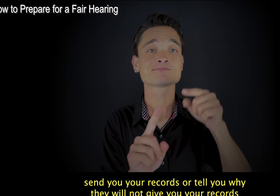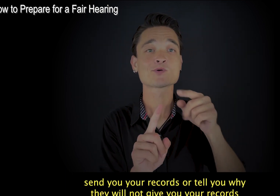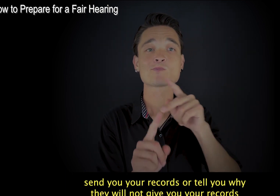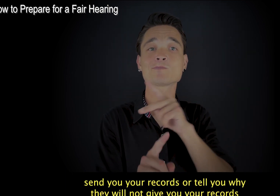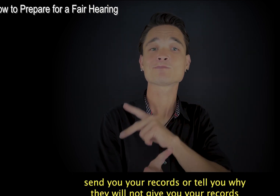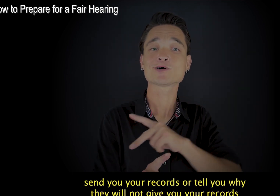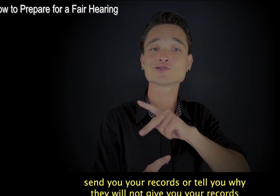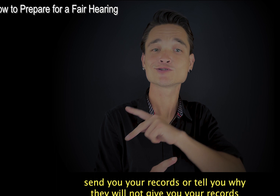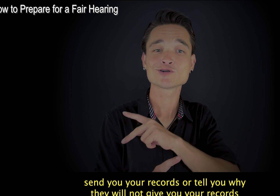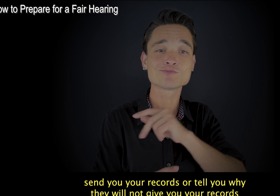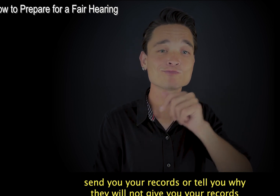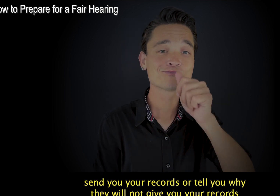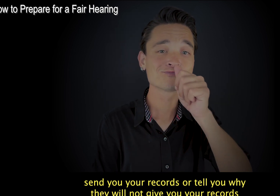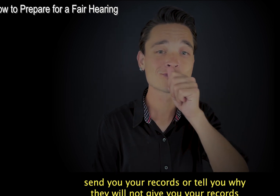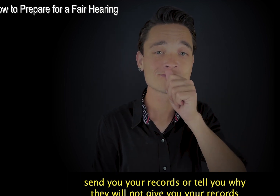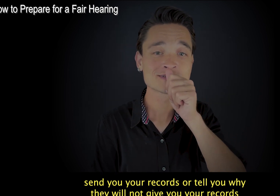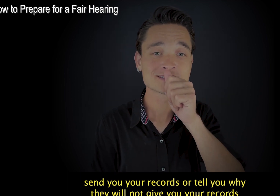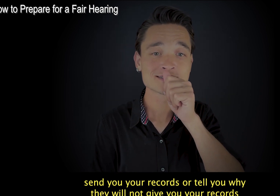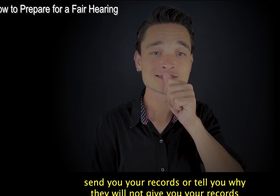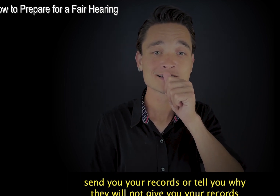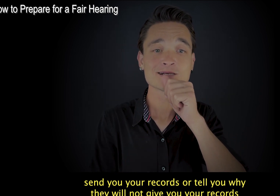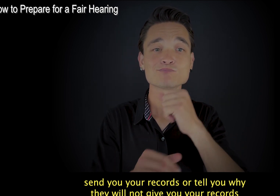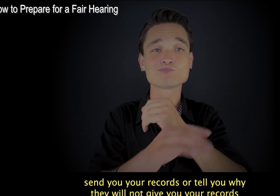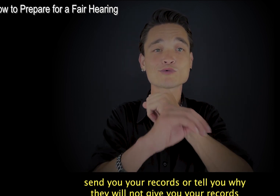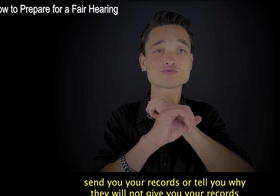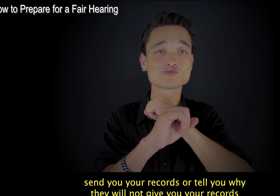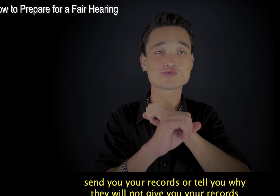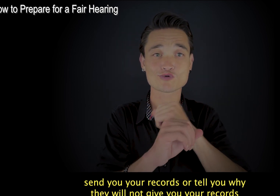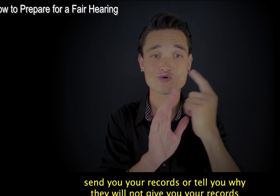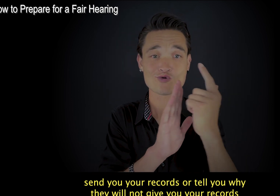send you your records or tell you why they will not give you your records